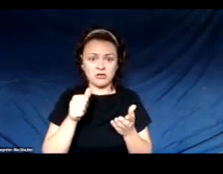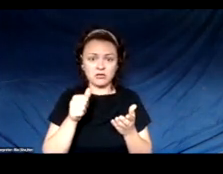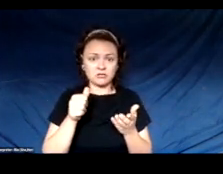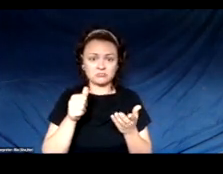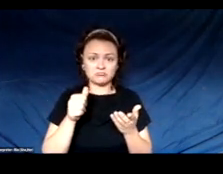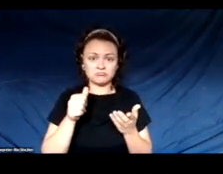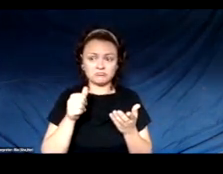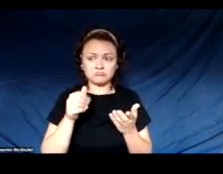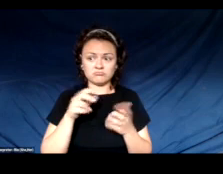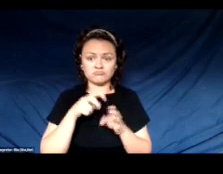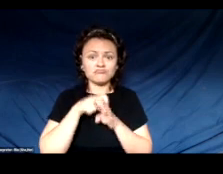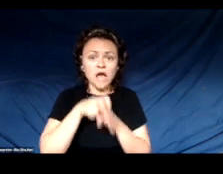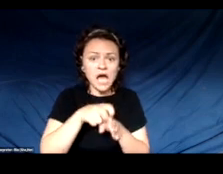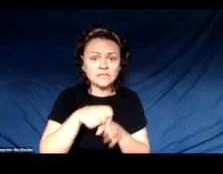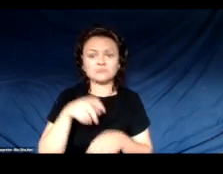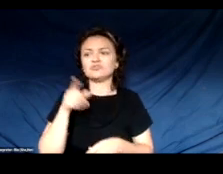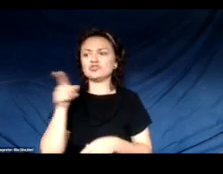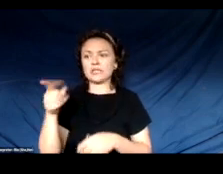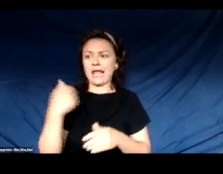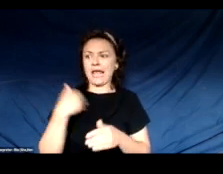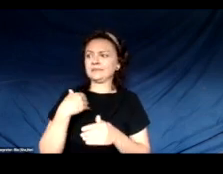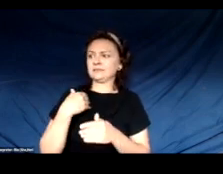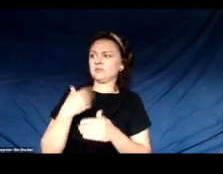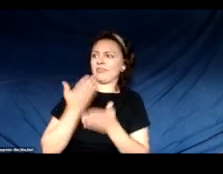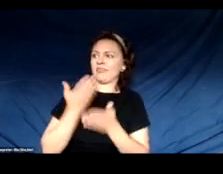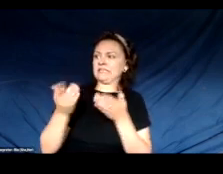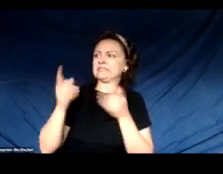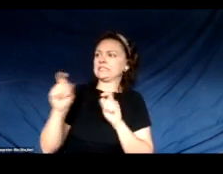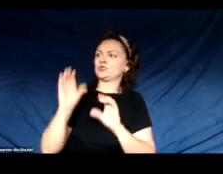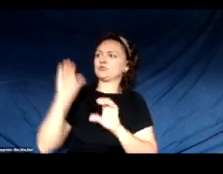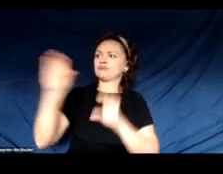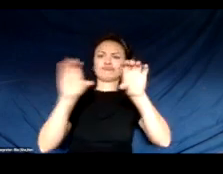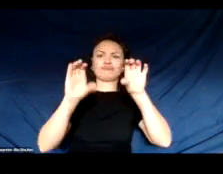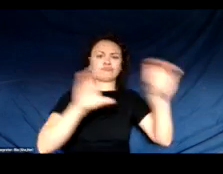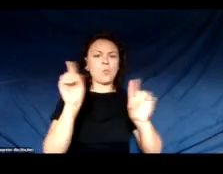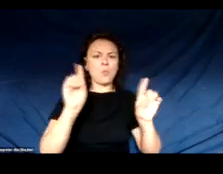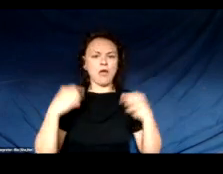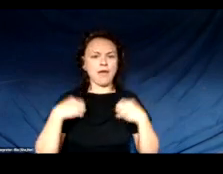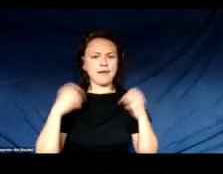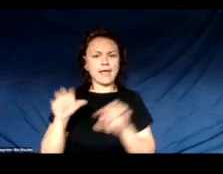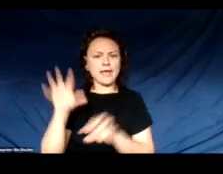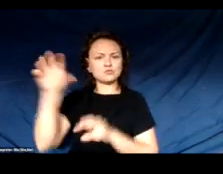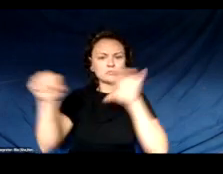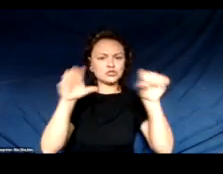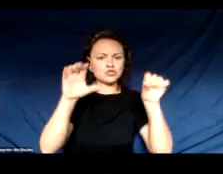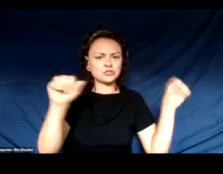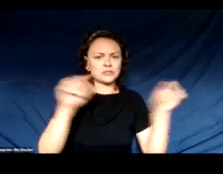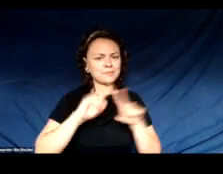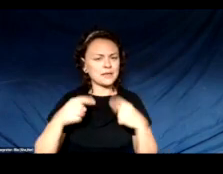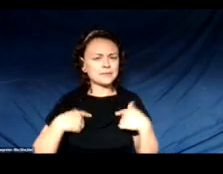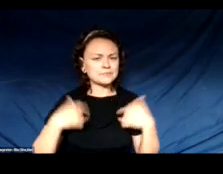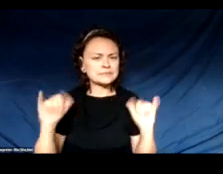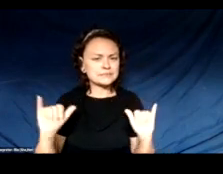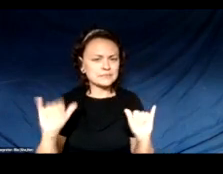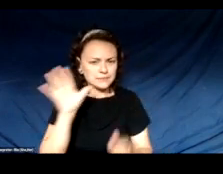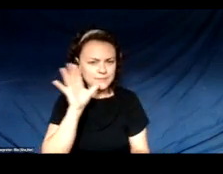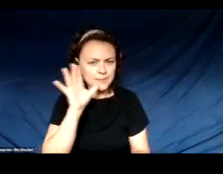stuff where she can reach it to be able to do things, but I'm still his mother. I don't think anybody has the right to